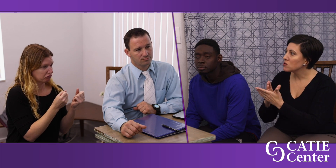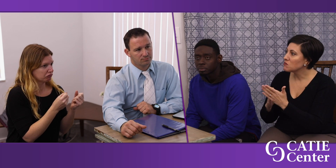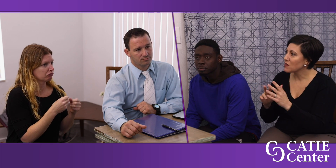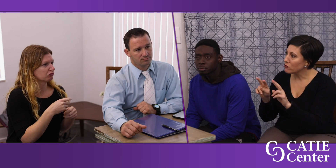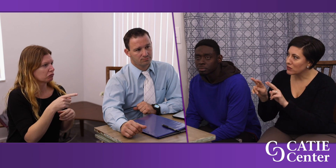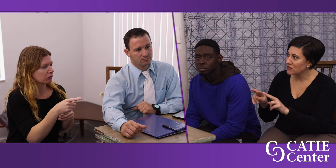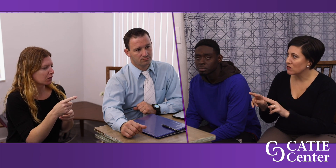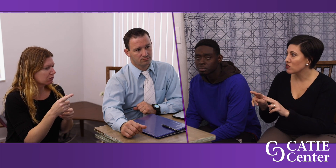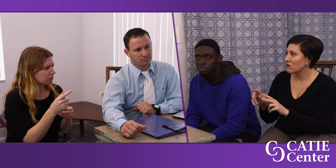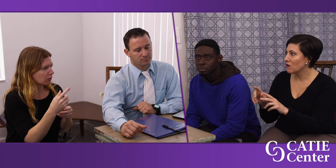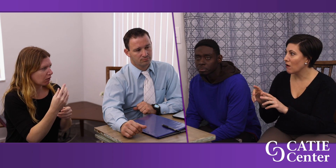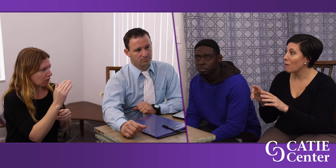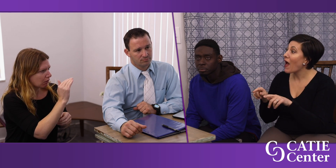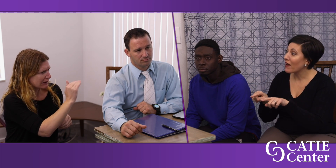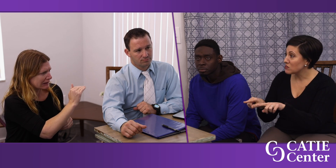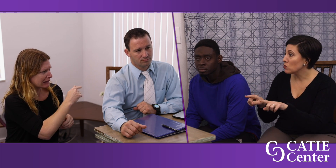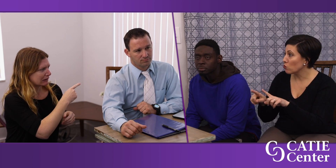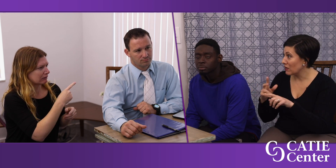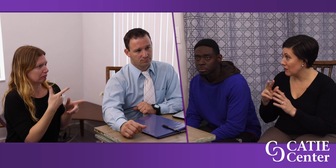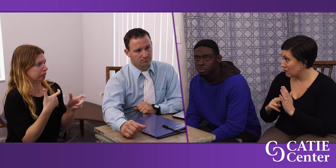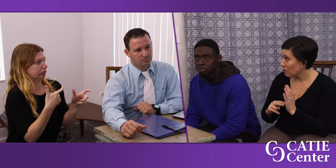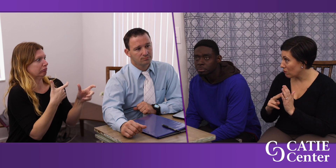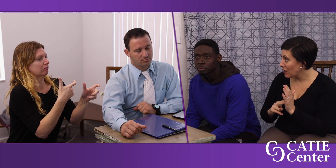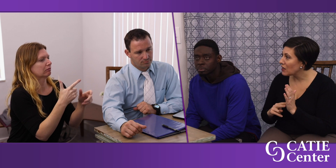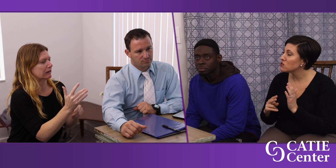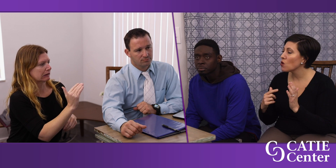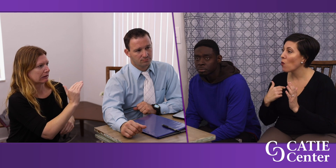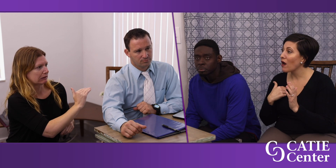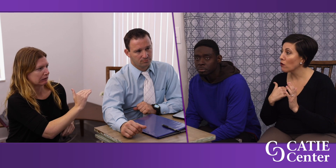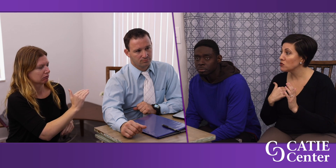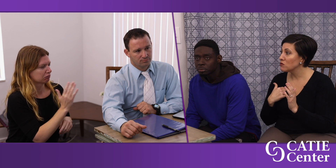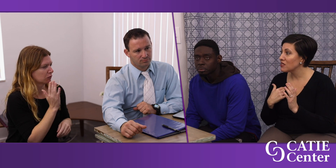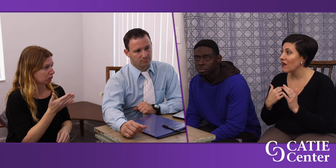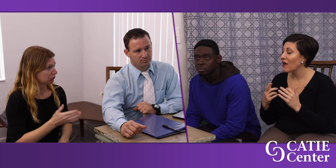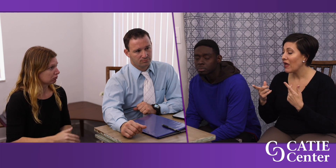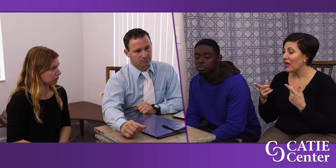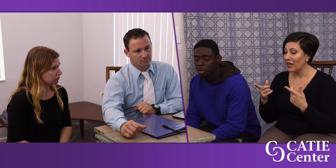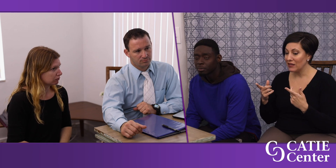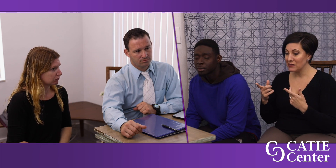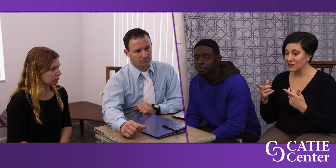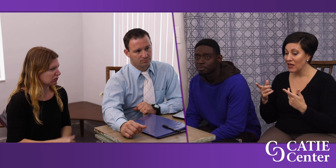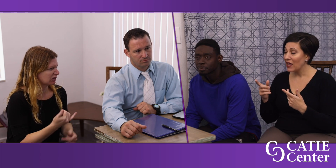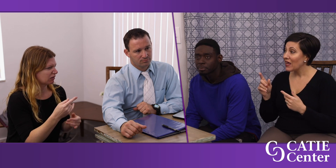do some sight translation as you read, alright? And so what I'll do today is...